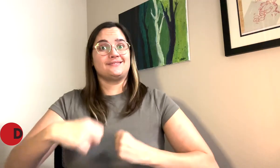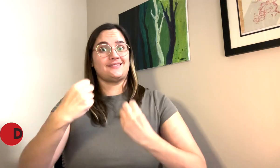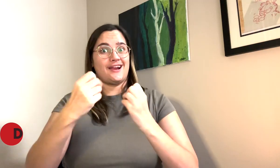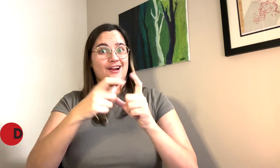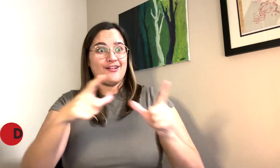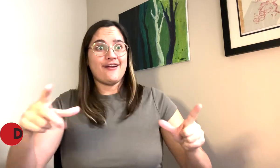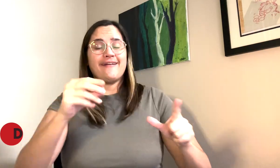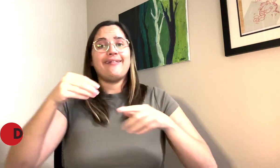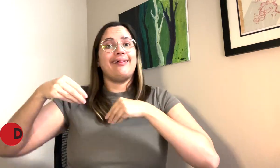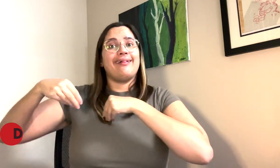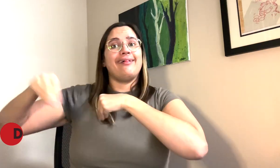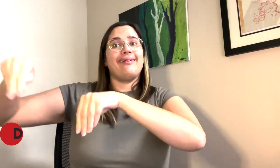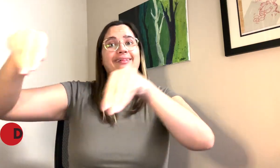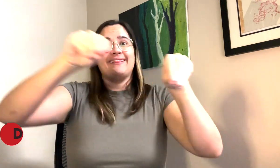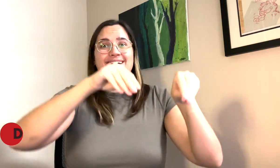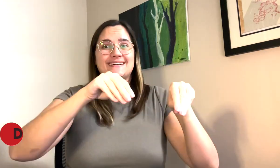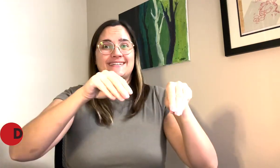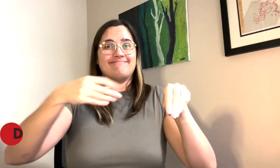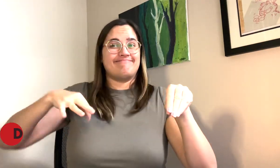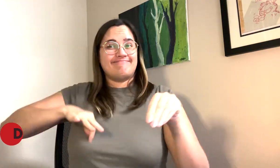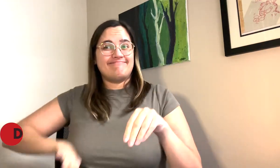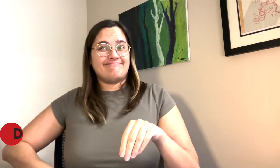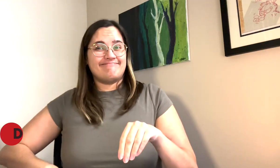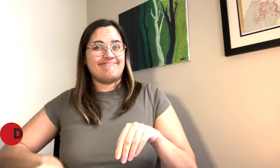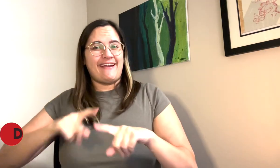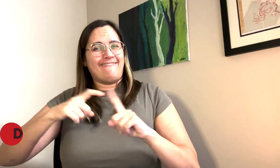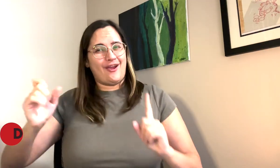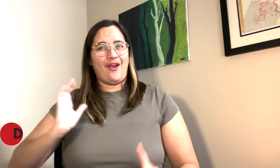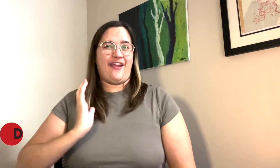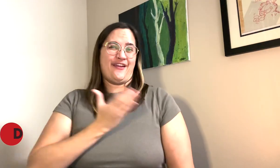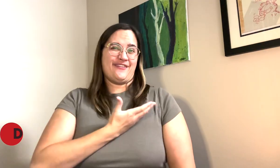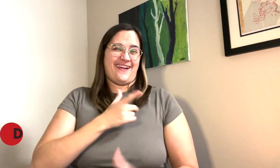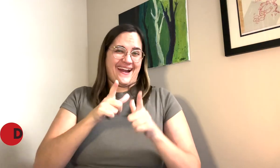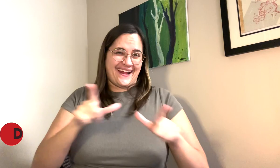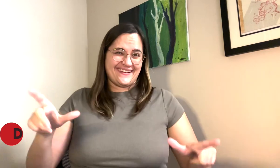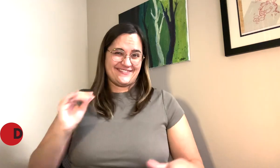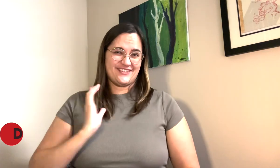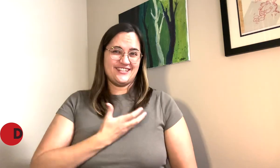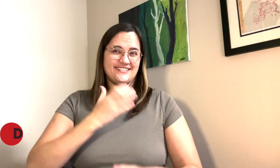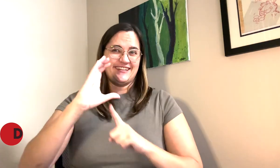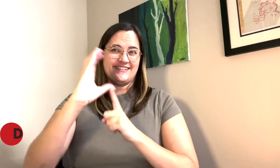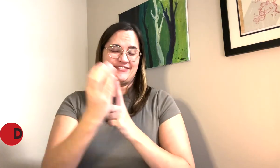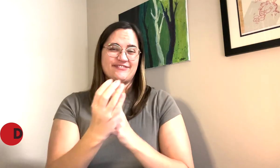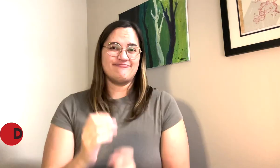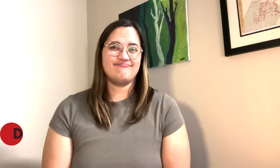a living off our language and culture.